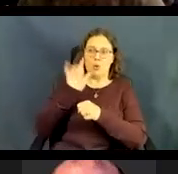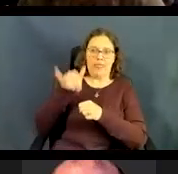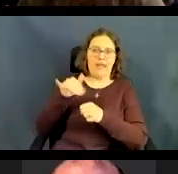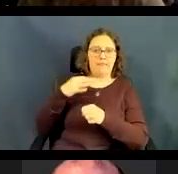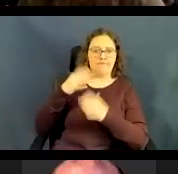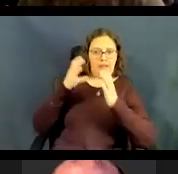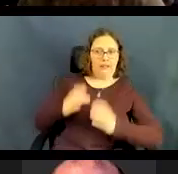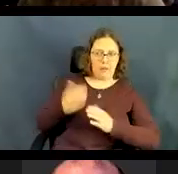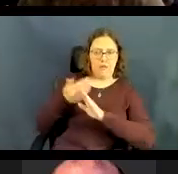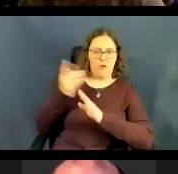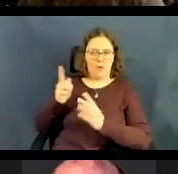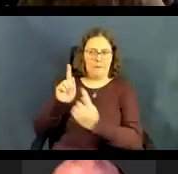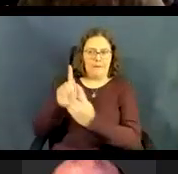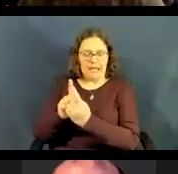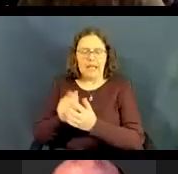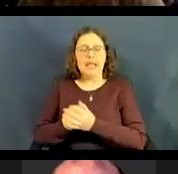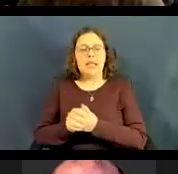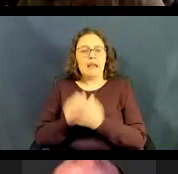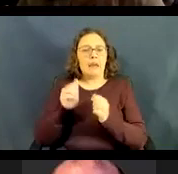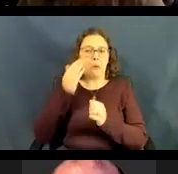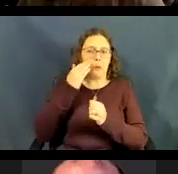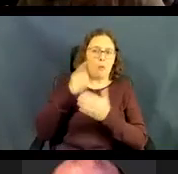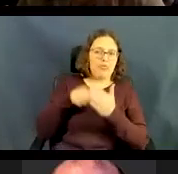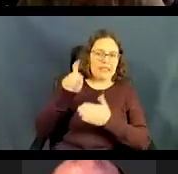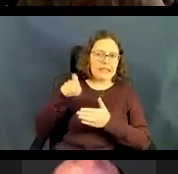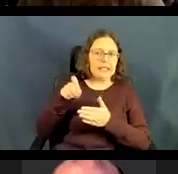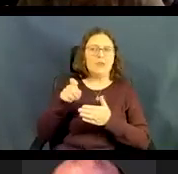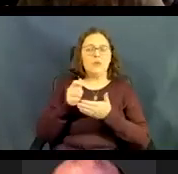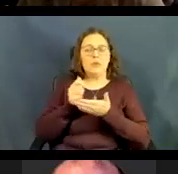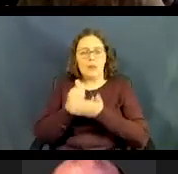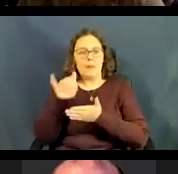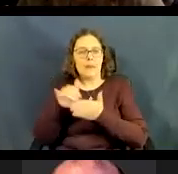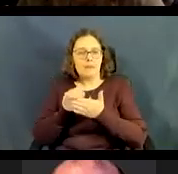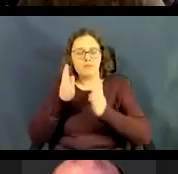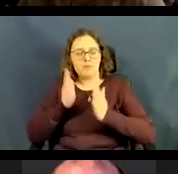I believe there are going to be links placed in chat for each of those.